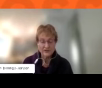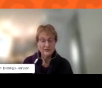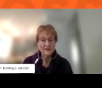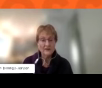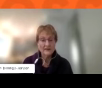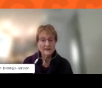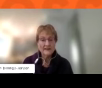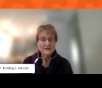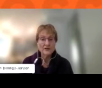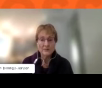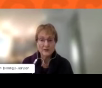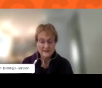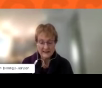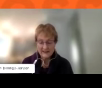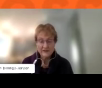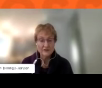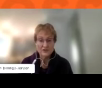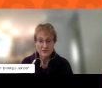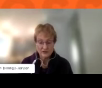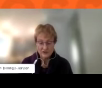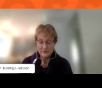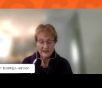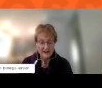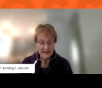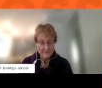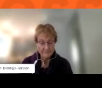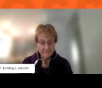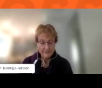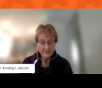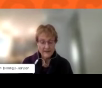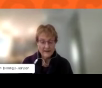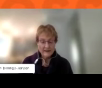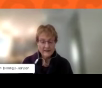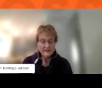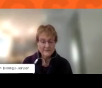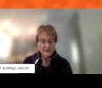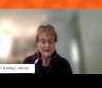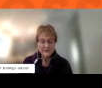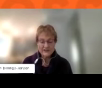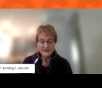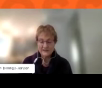to, at your community, your church, your marae? These brief questions